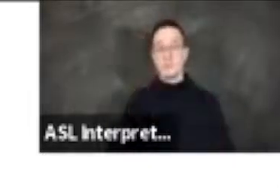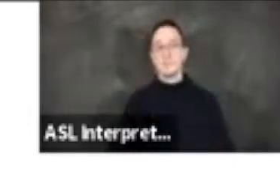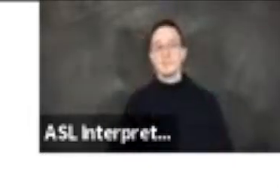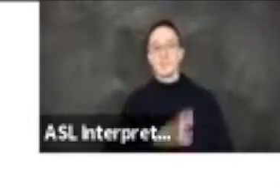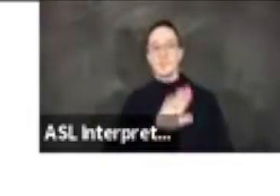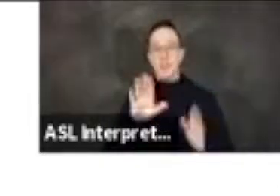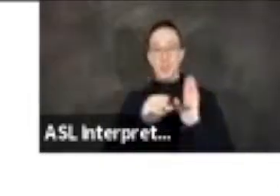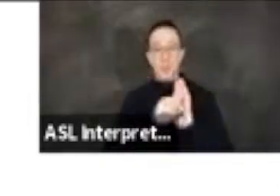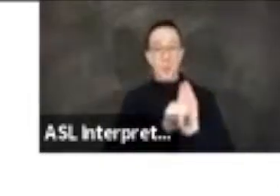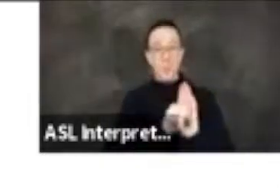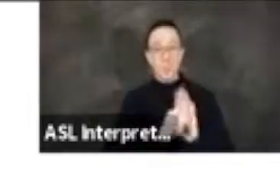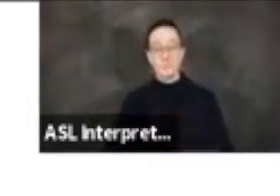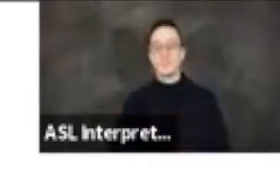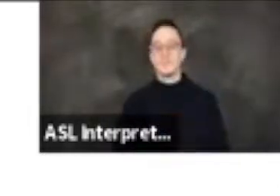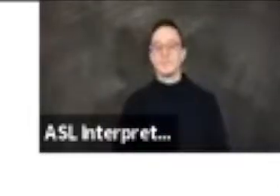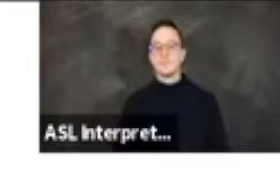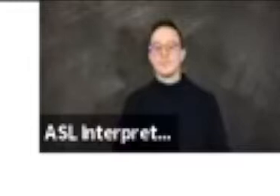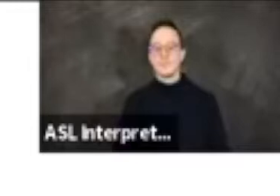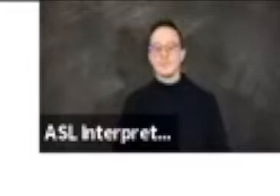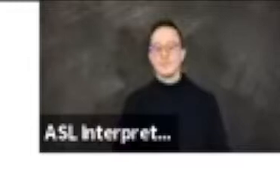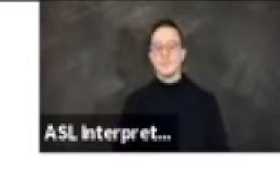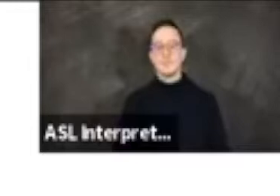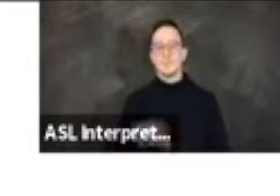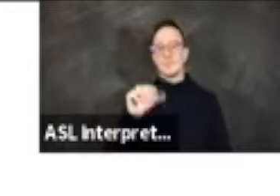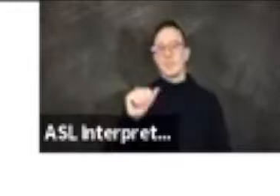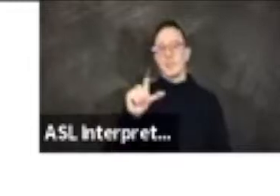AND I'M GOING TO SAY THEIR NAMES NOW, ALVIN AILEY AMERICAN DANCE THEATER.